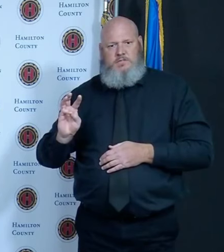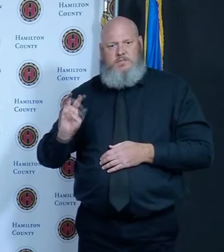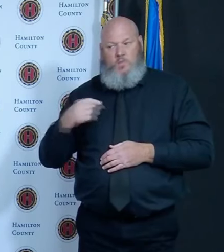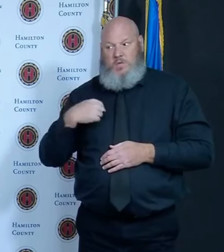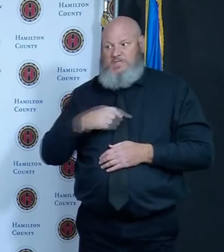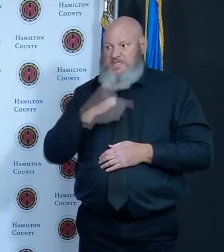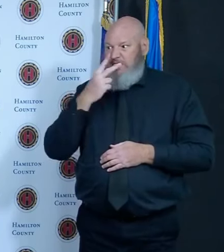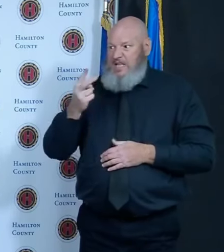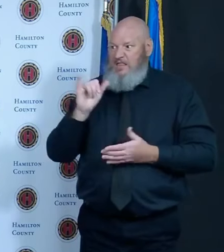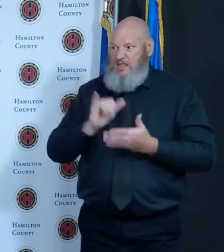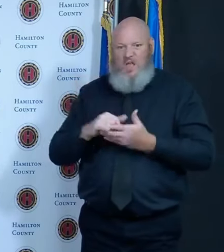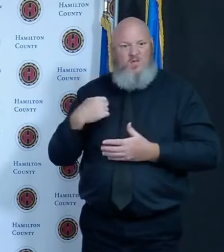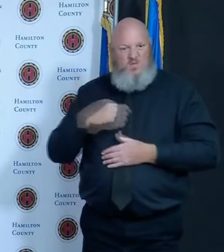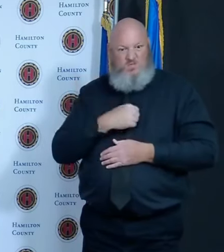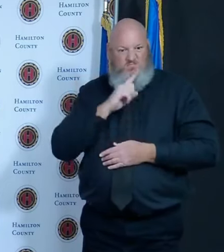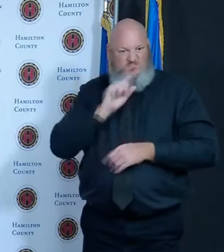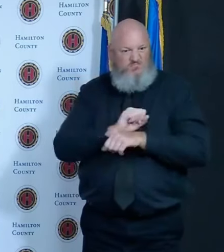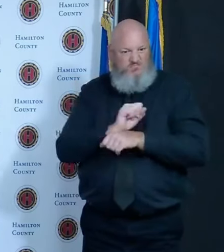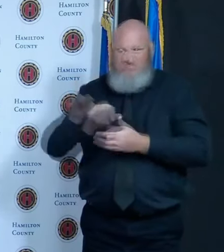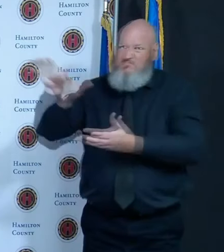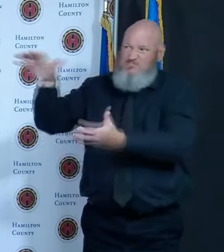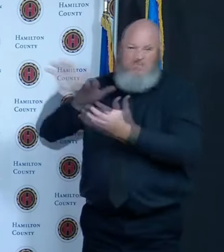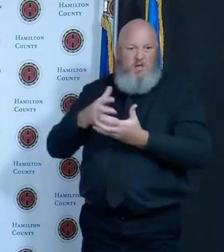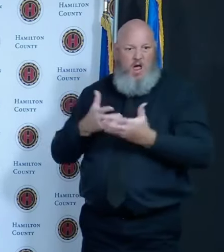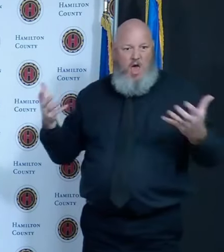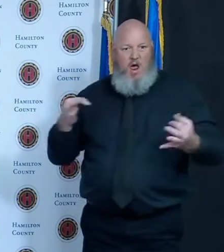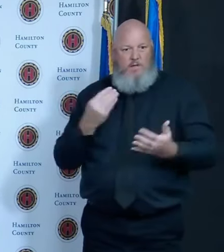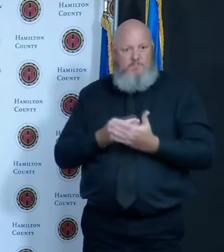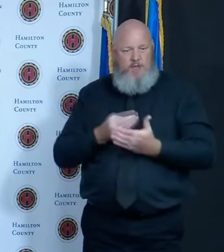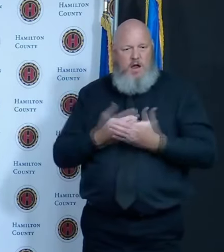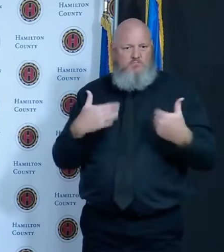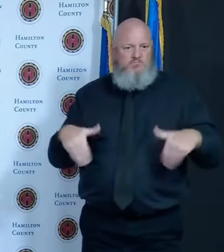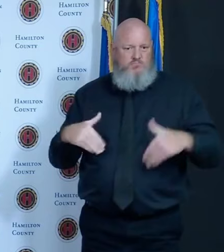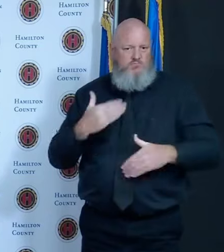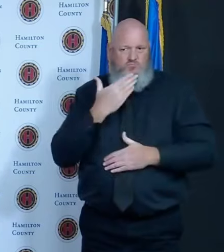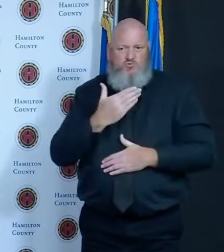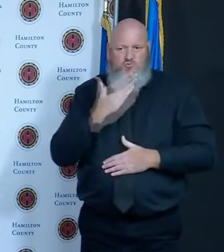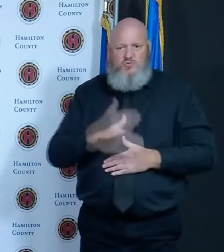and that we continue to get our share we are spending an immense amount of our